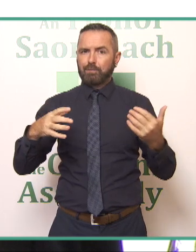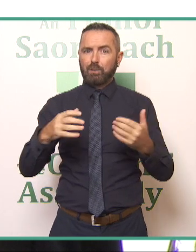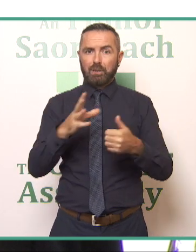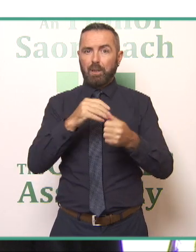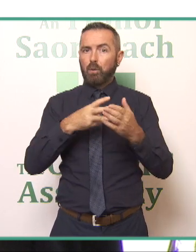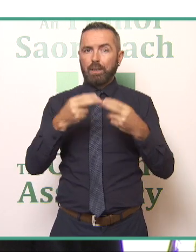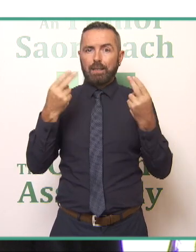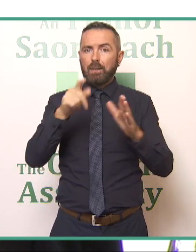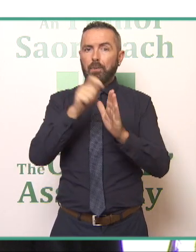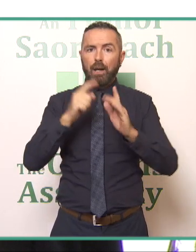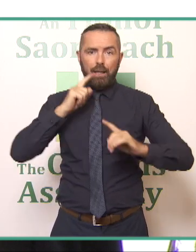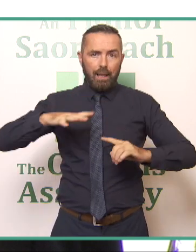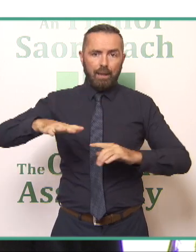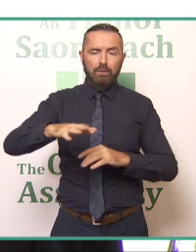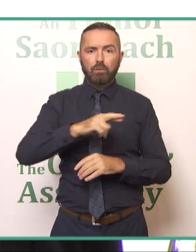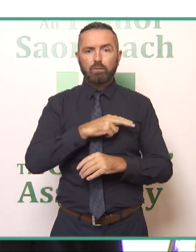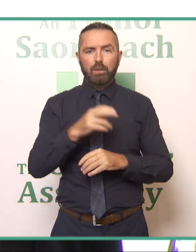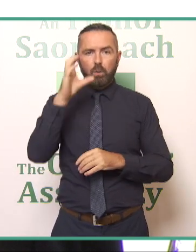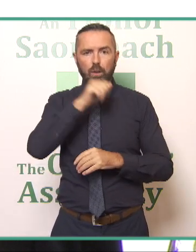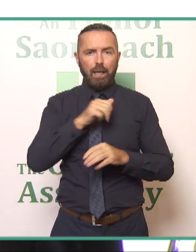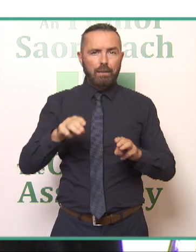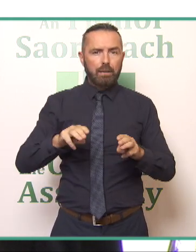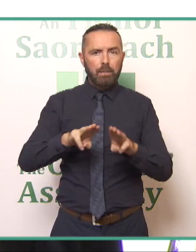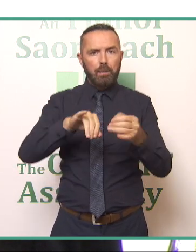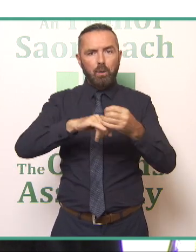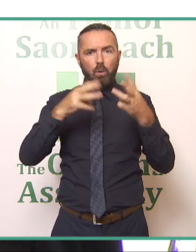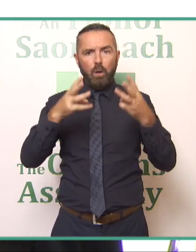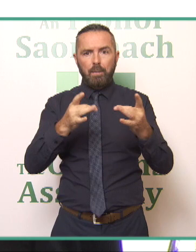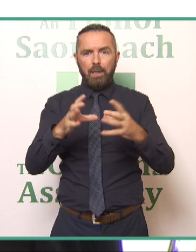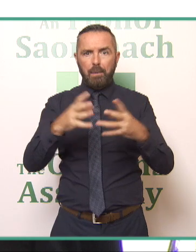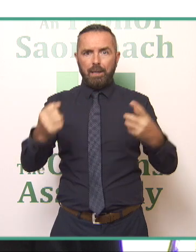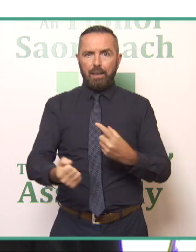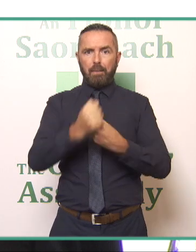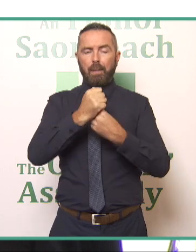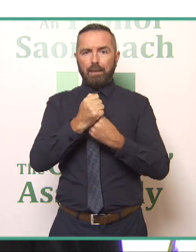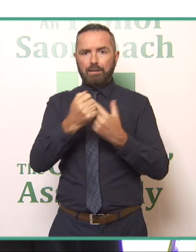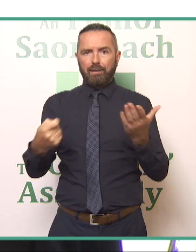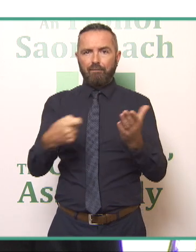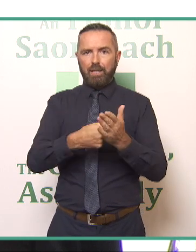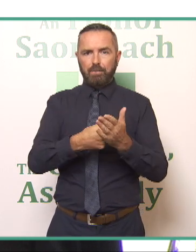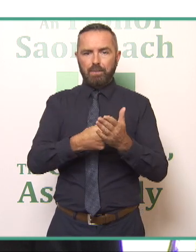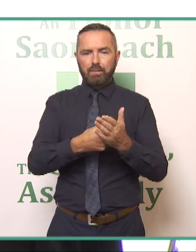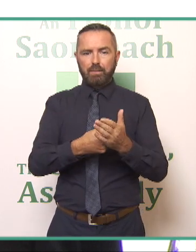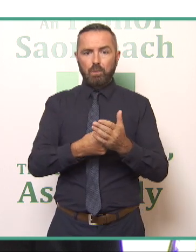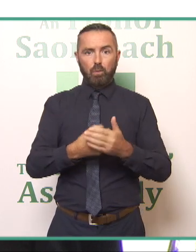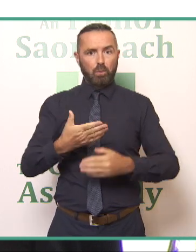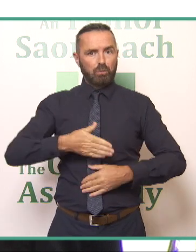land. So you really looking at people who want to have make an impact investment. We've been really surprised by it when we set it up. We weren't sure